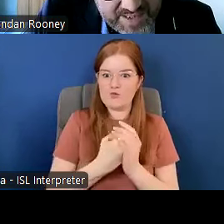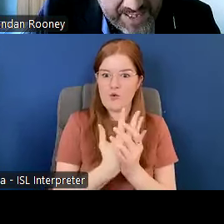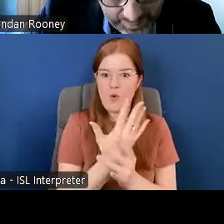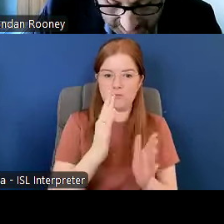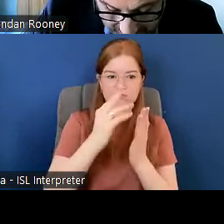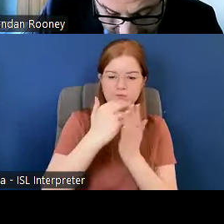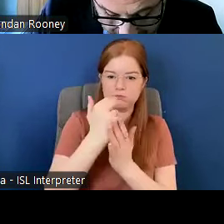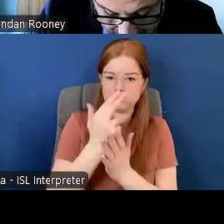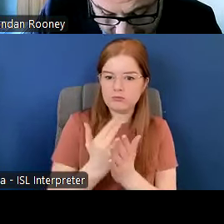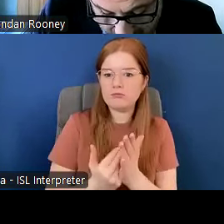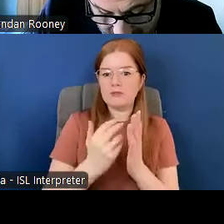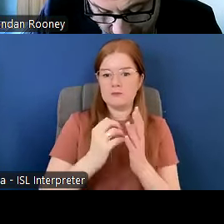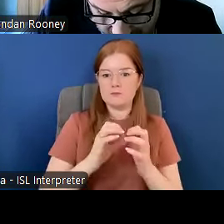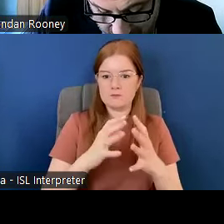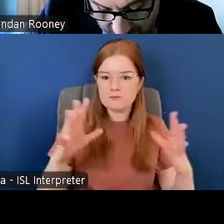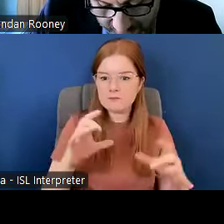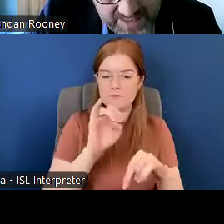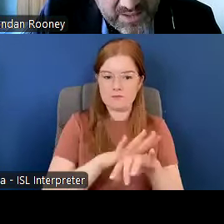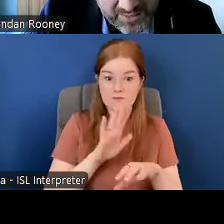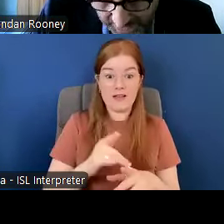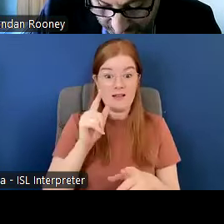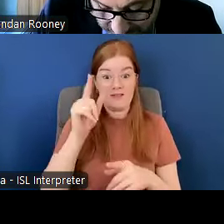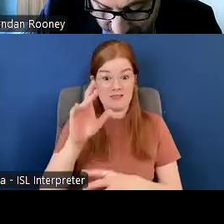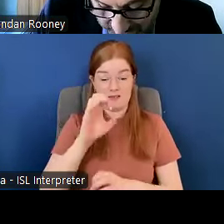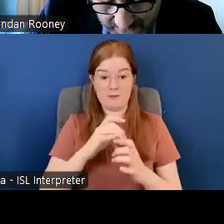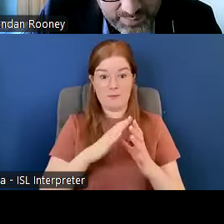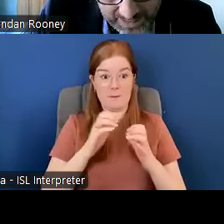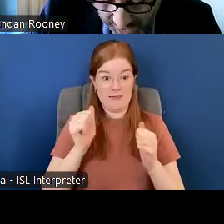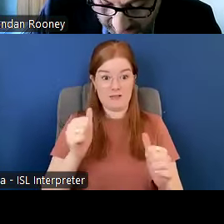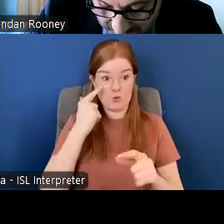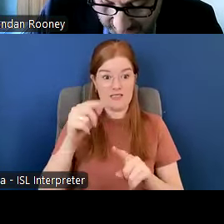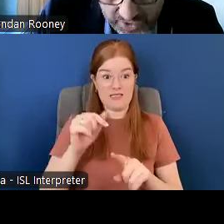scalability is epitomized by the painting on the left you see here by Jellett, the